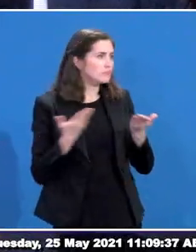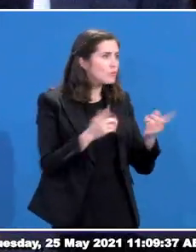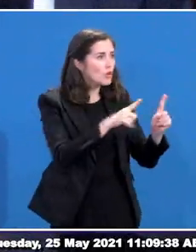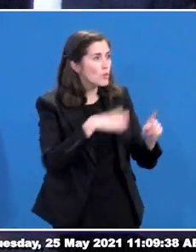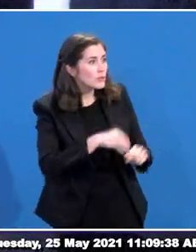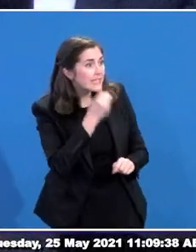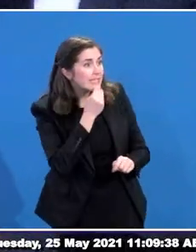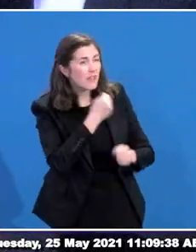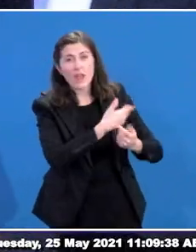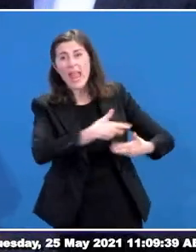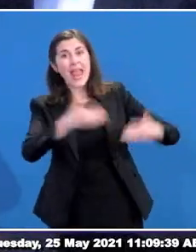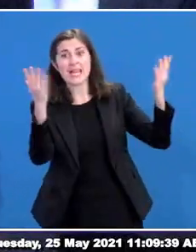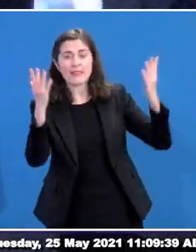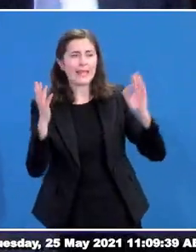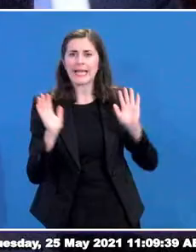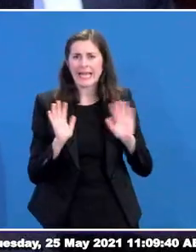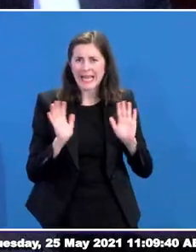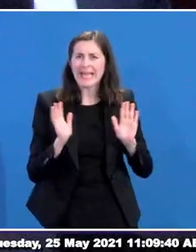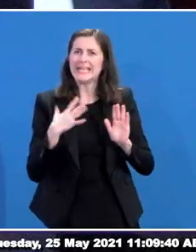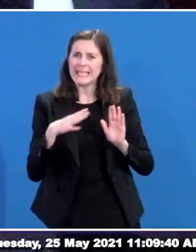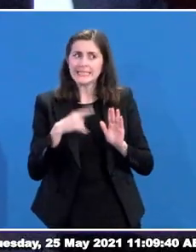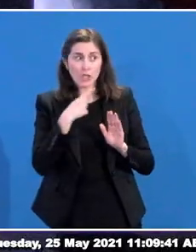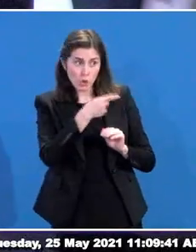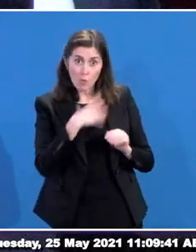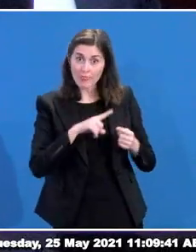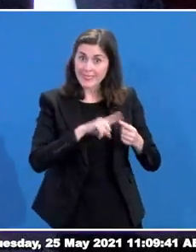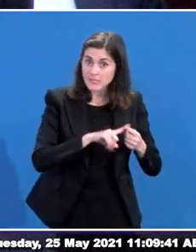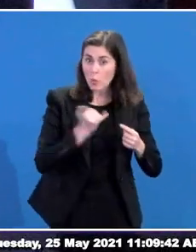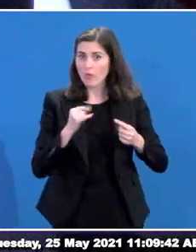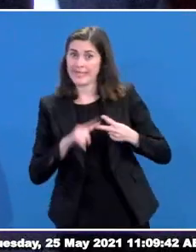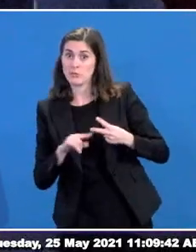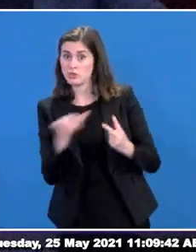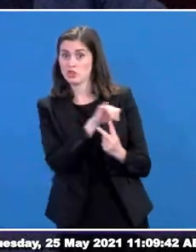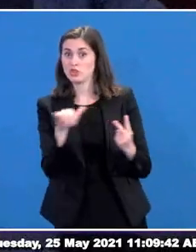I'm talking about choice in a very structured and safe, clinically recommended format,